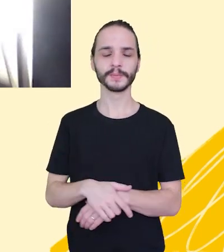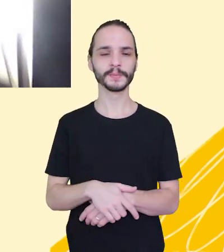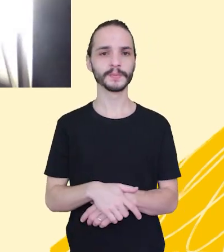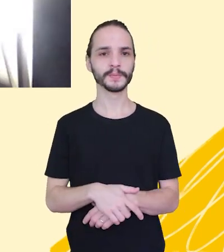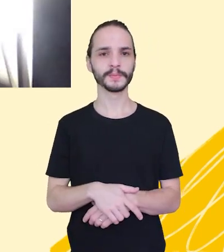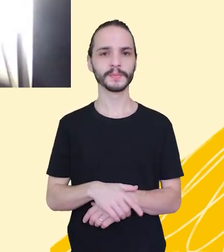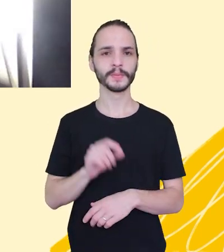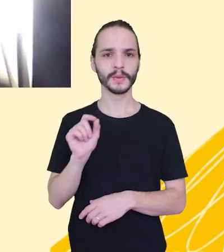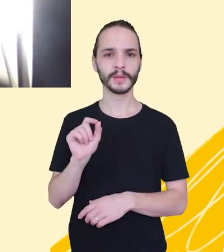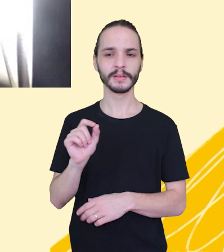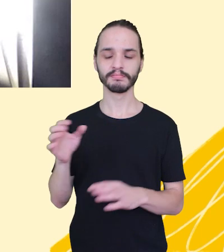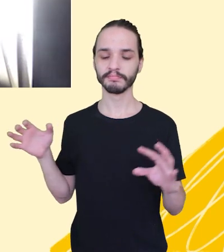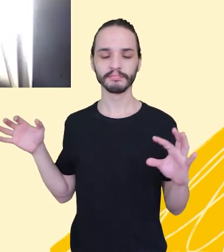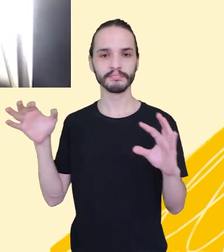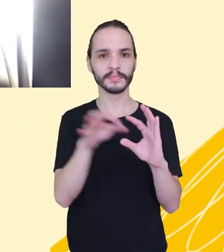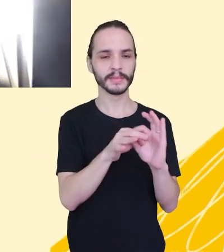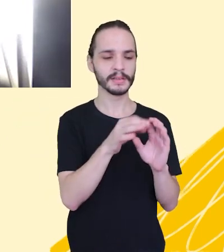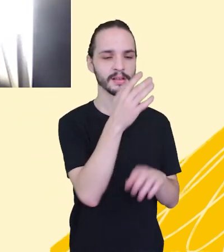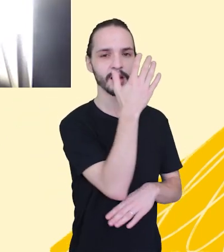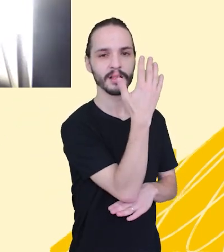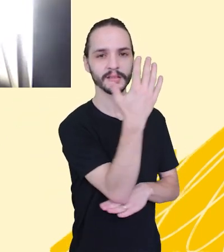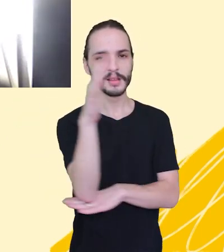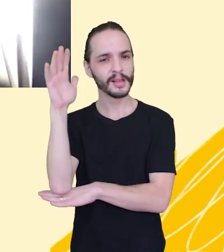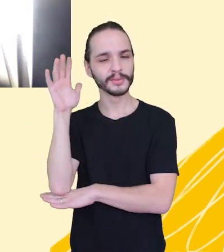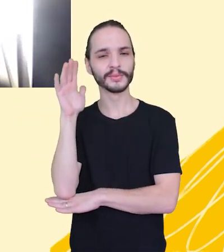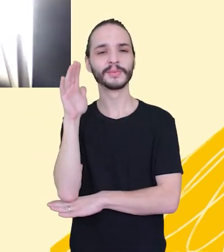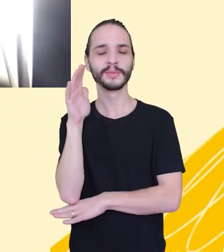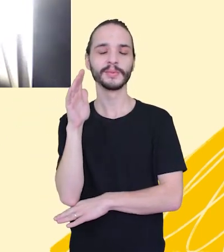And so I thought in the nature we have the animals.